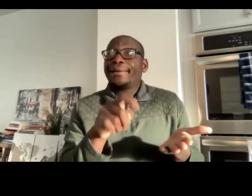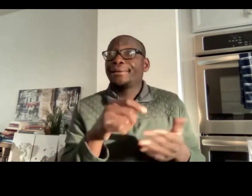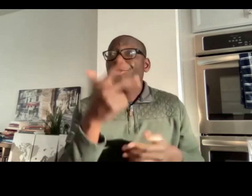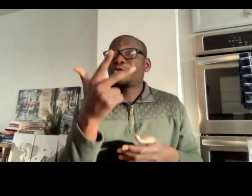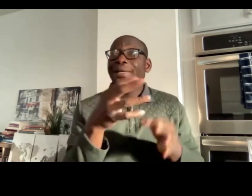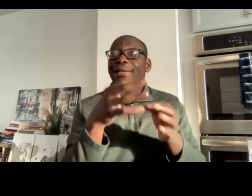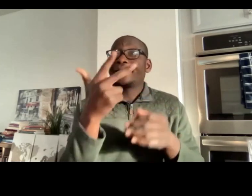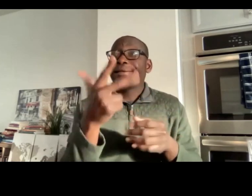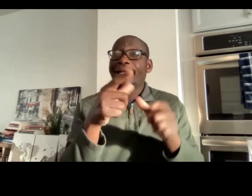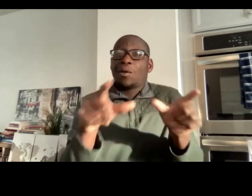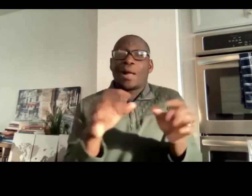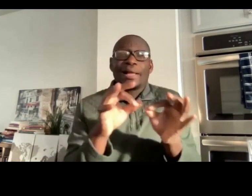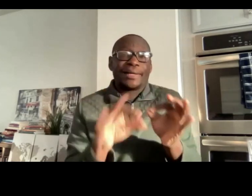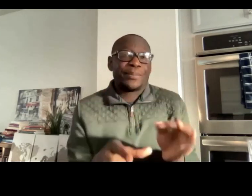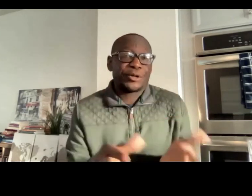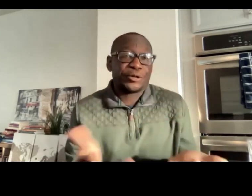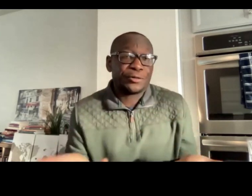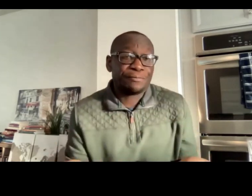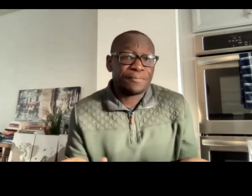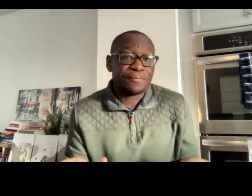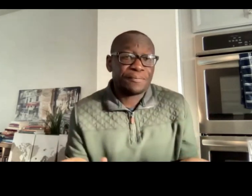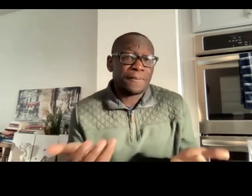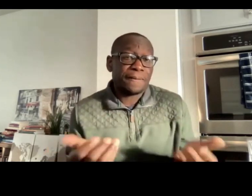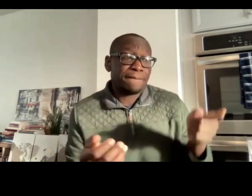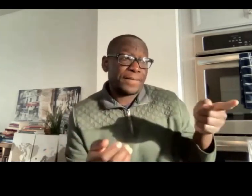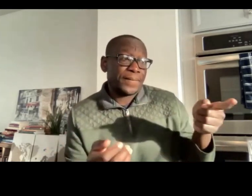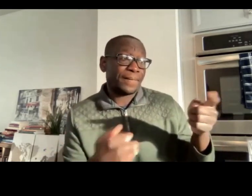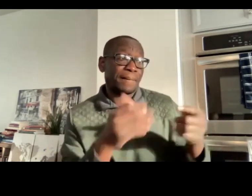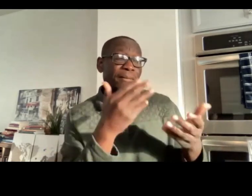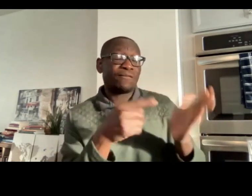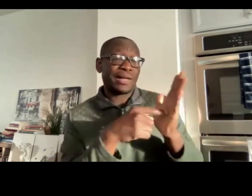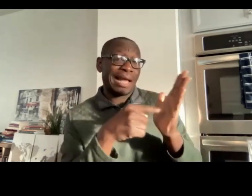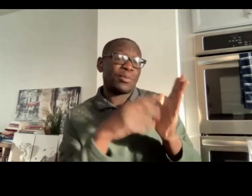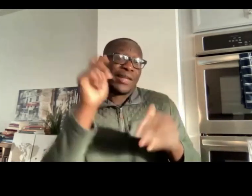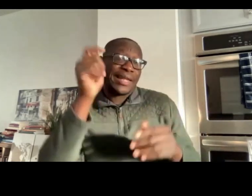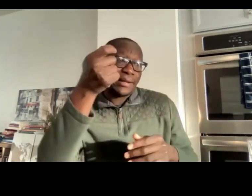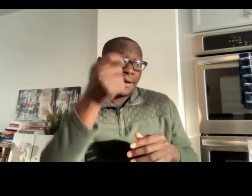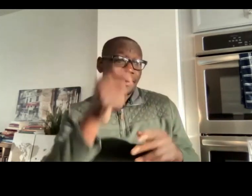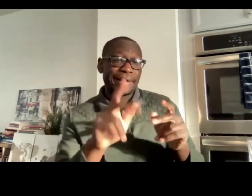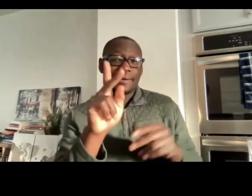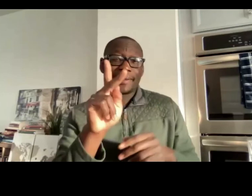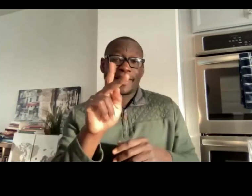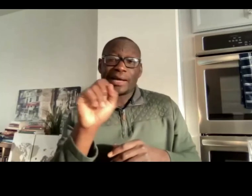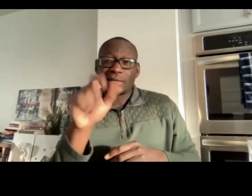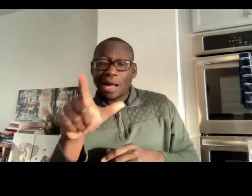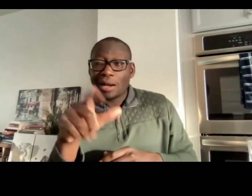Sometimes they may need 3 different interpreters, trilingual interpreting, happening. For example